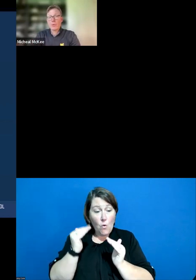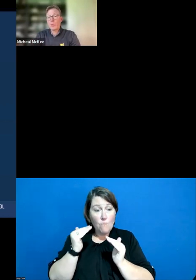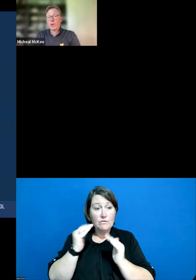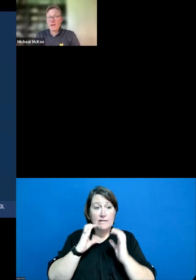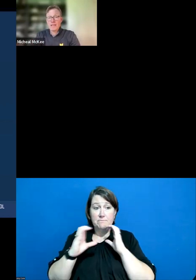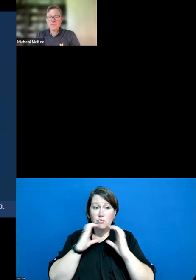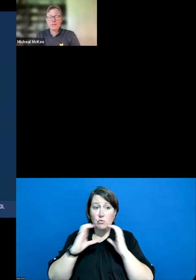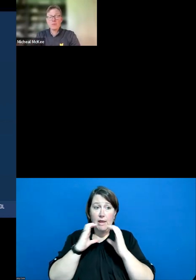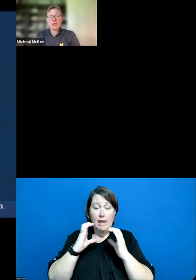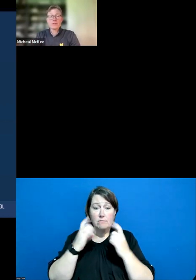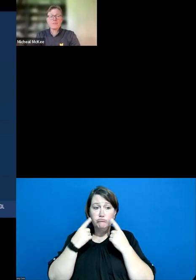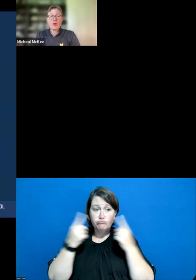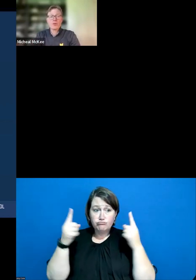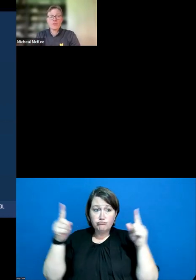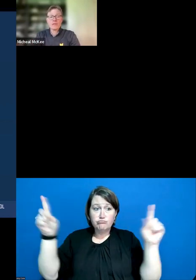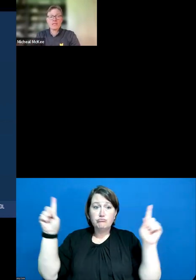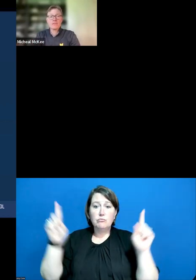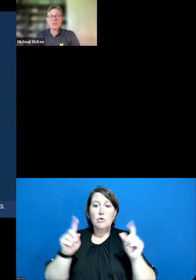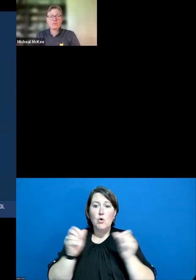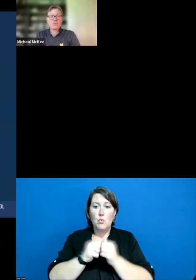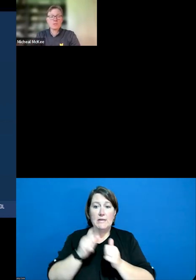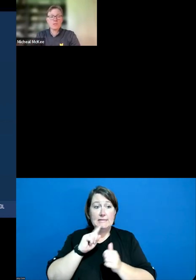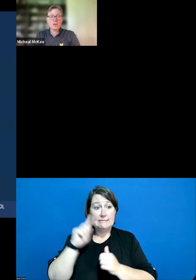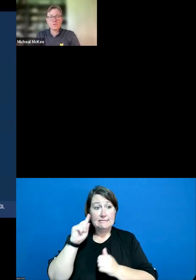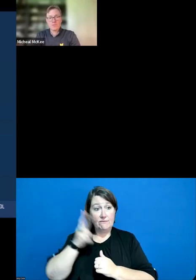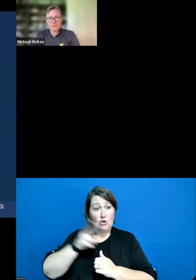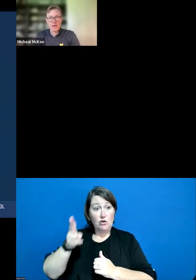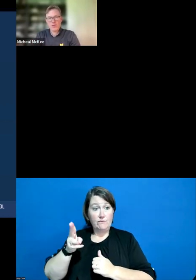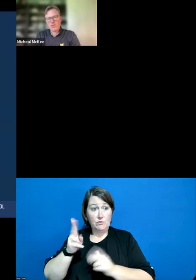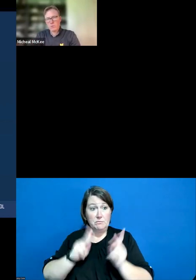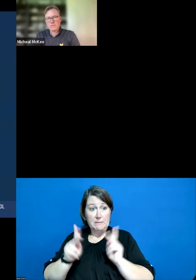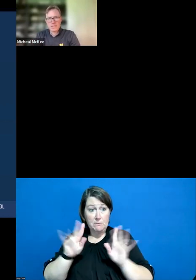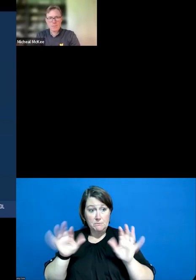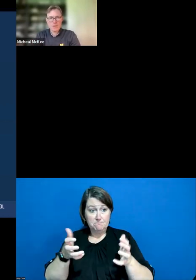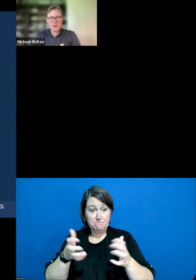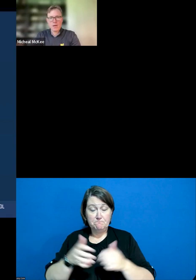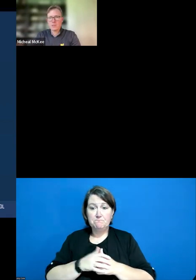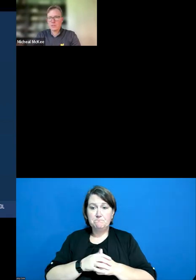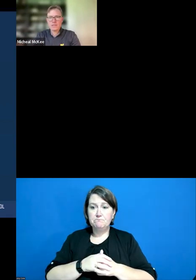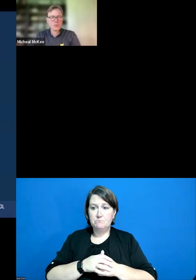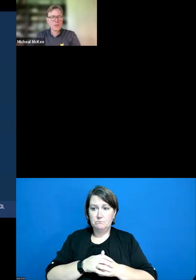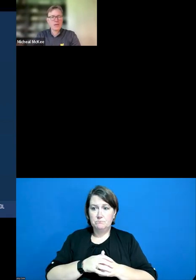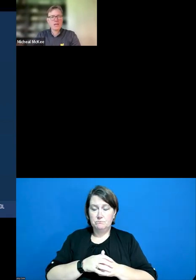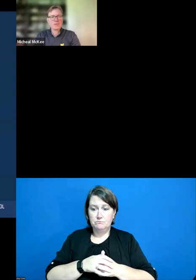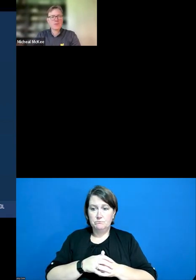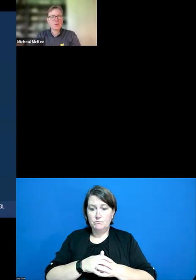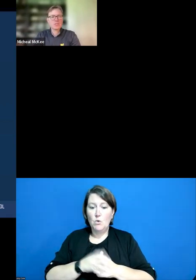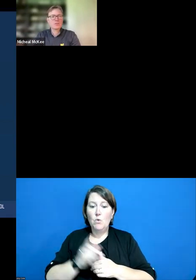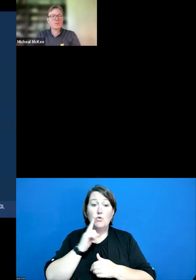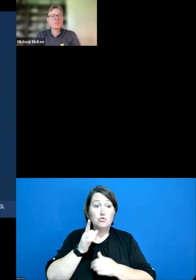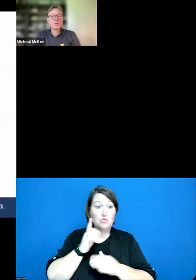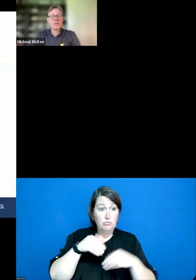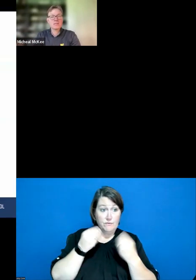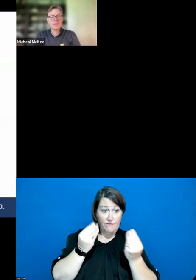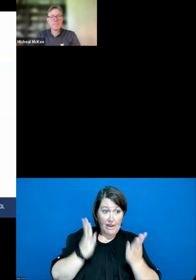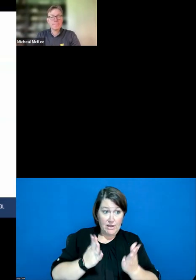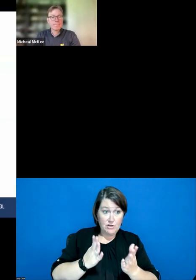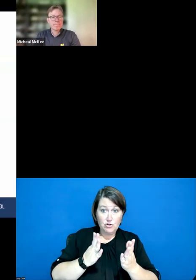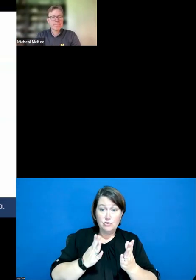or more effectively without de hard of hearing individuals. So we're going to go to the provider and then we'll skip to make sure we have time for question. So let's go the next one.